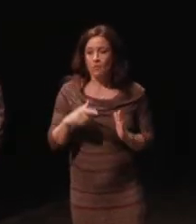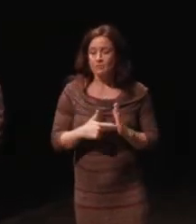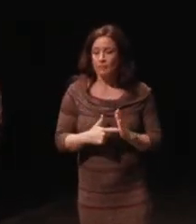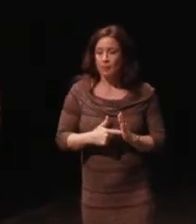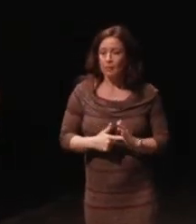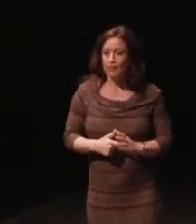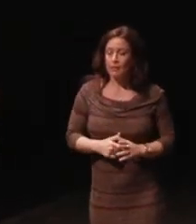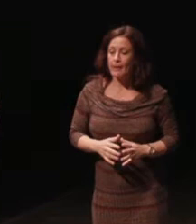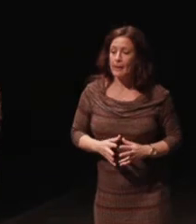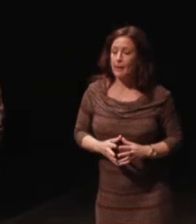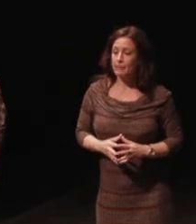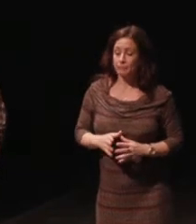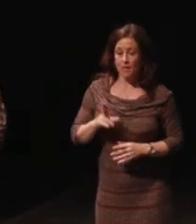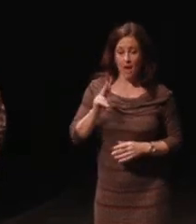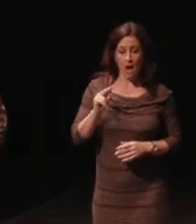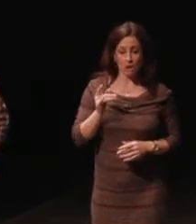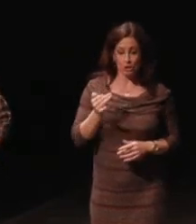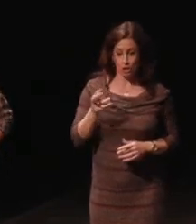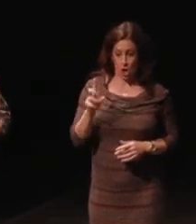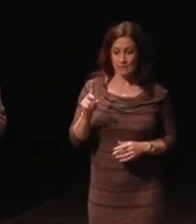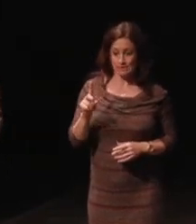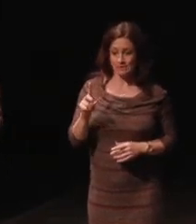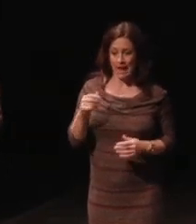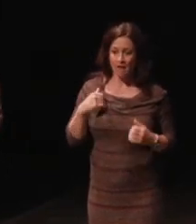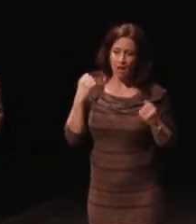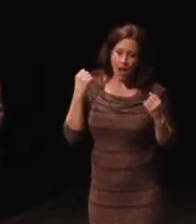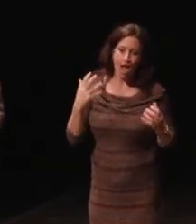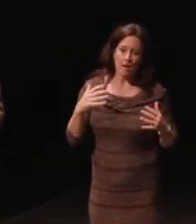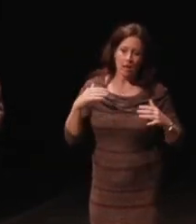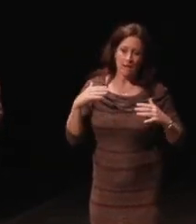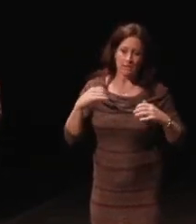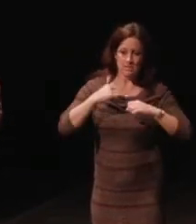So, in Uncharted, there's a lot of combat with a gun,